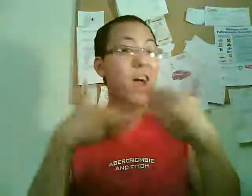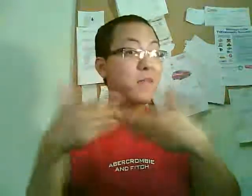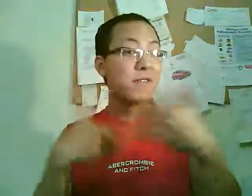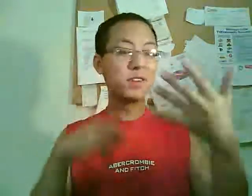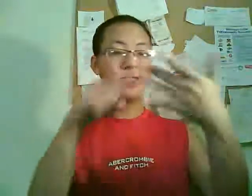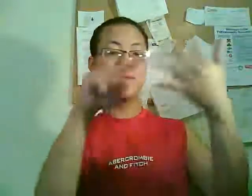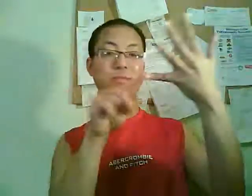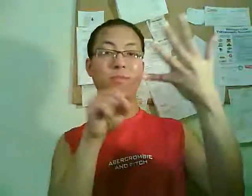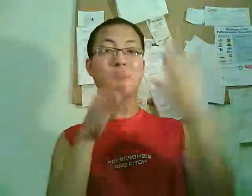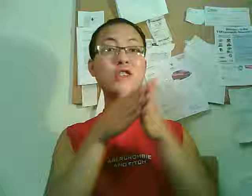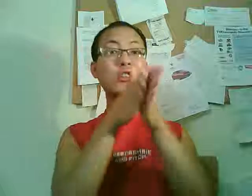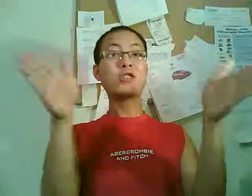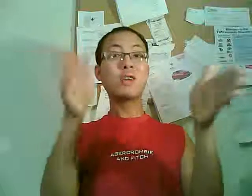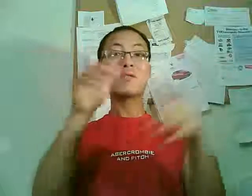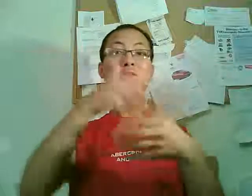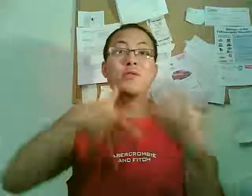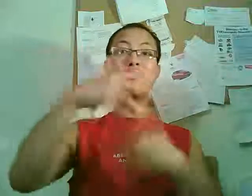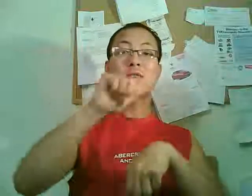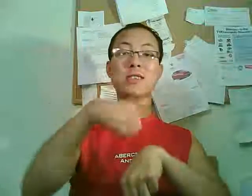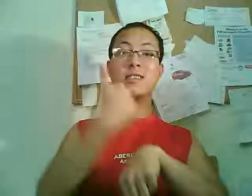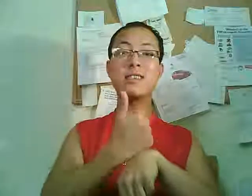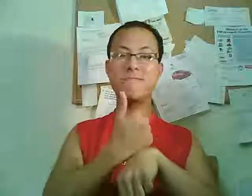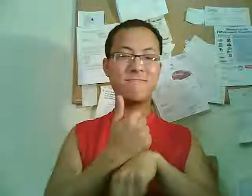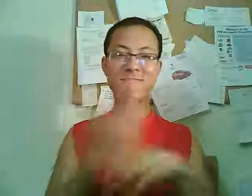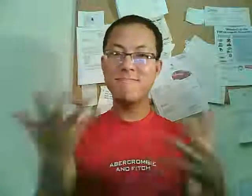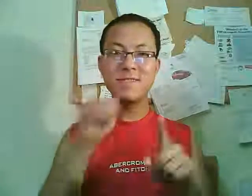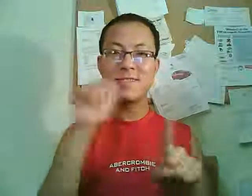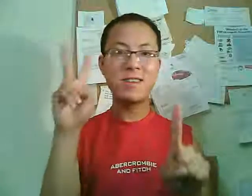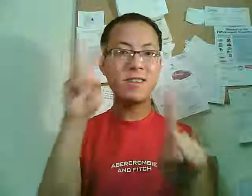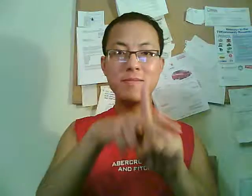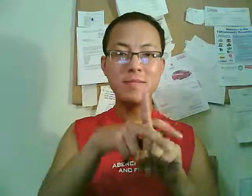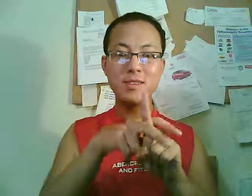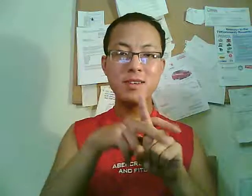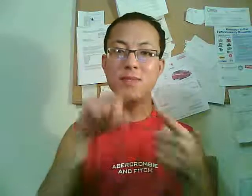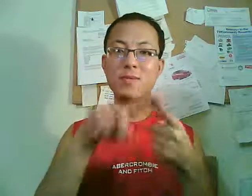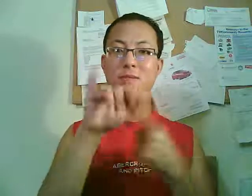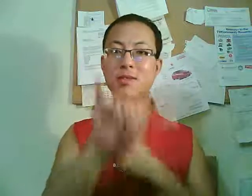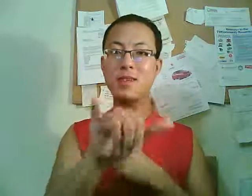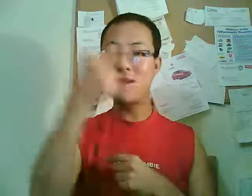However, in the last setting (general socializing), it is not applicable in this situation.